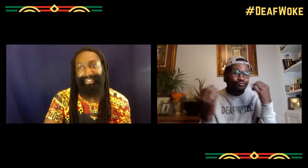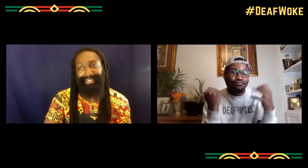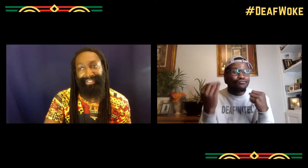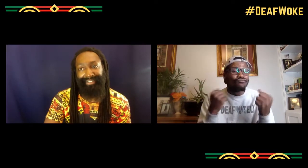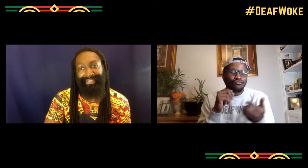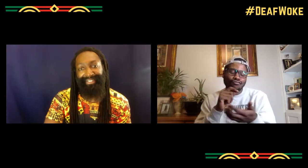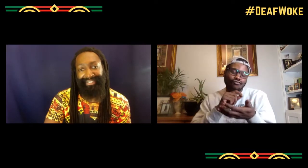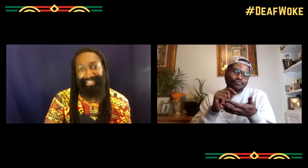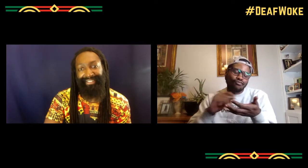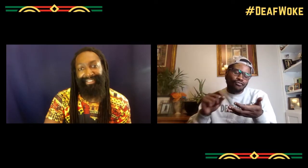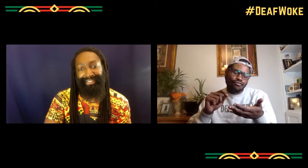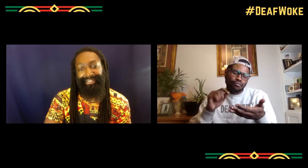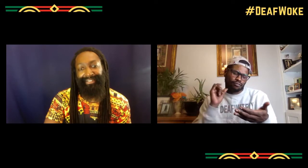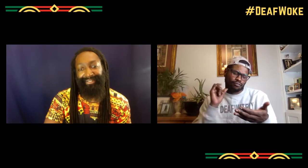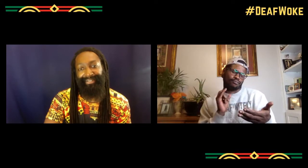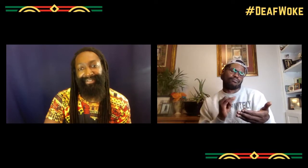trying to write, trying to create.